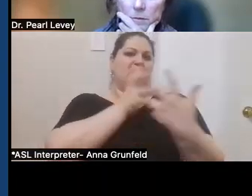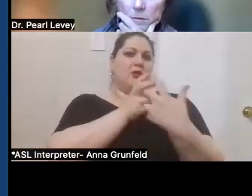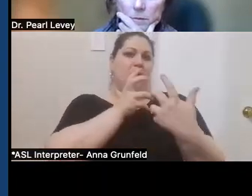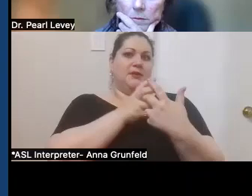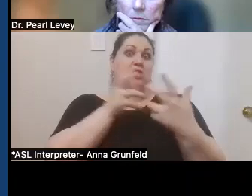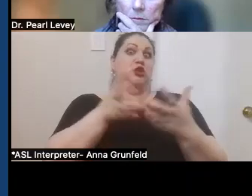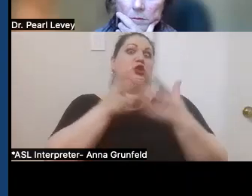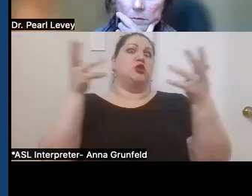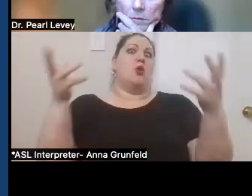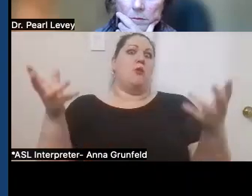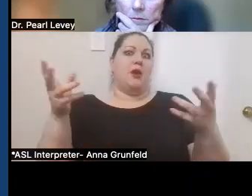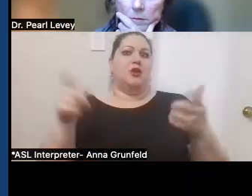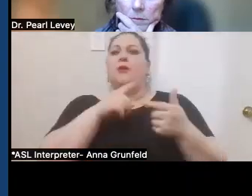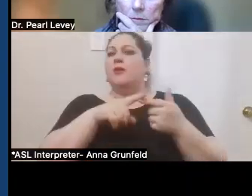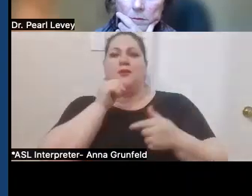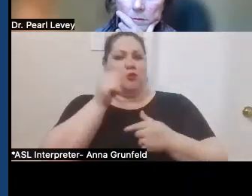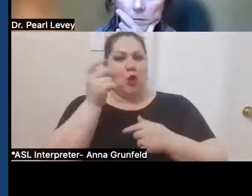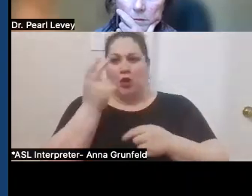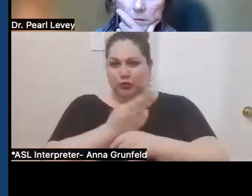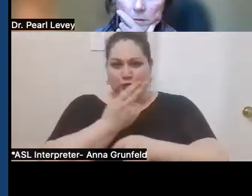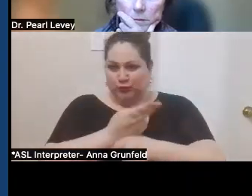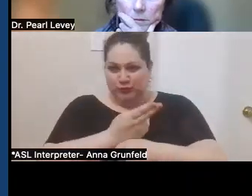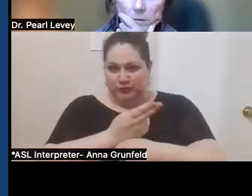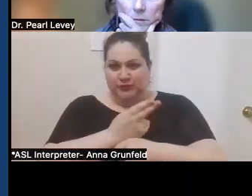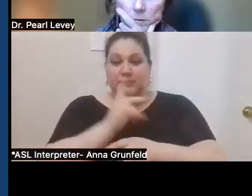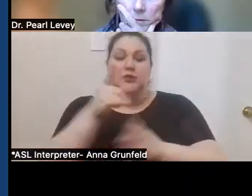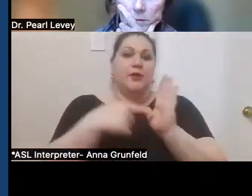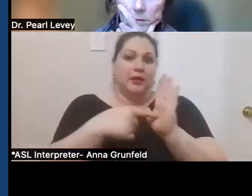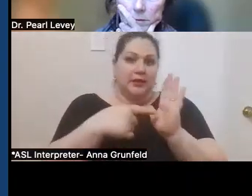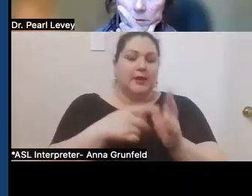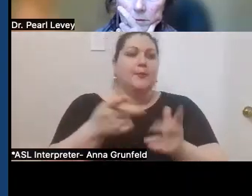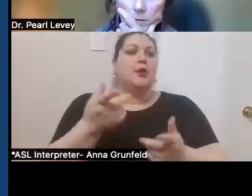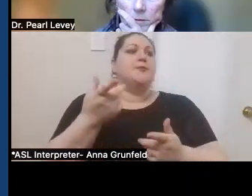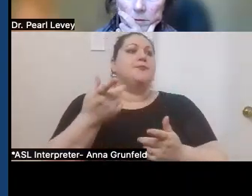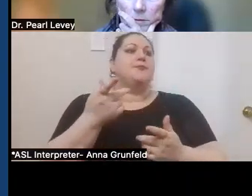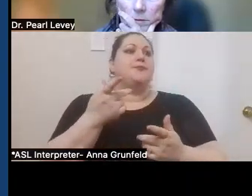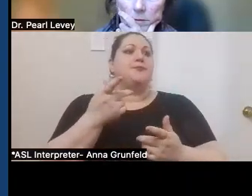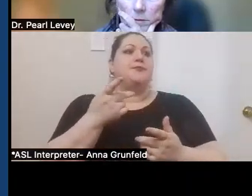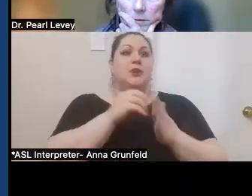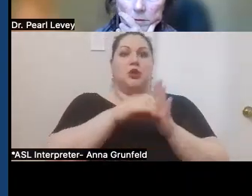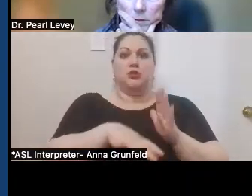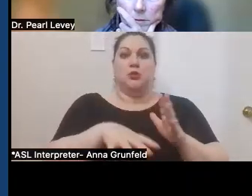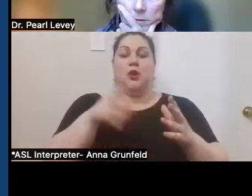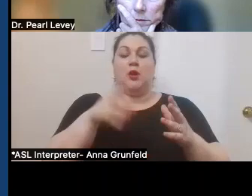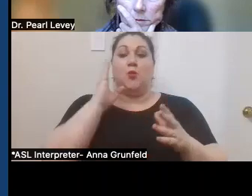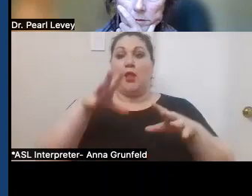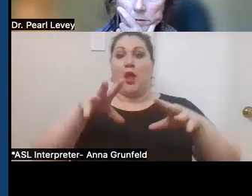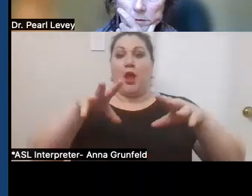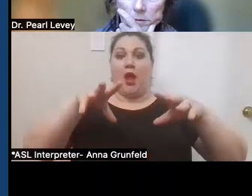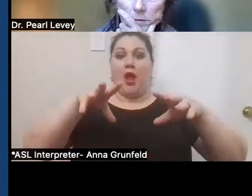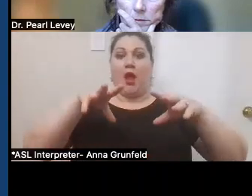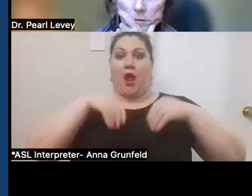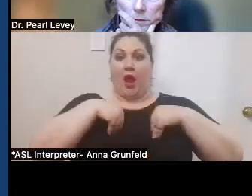So an example here is accepting the accommodation of having lectures and so on transcribed, which